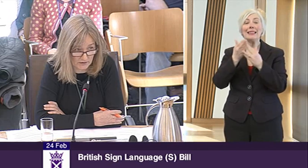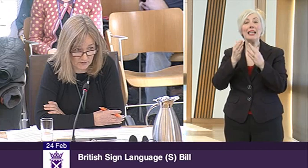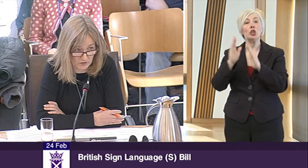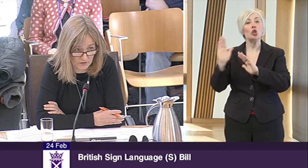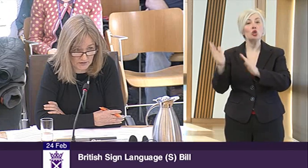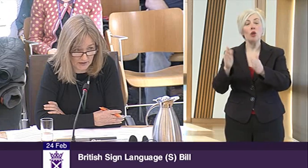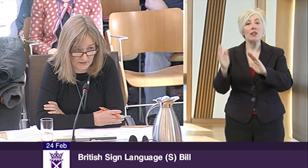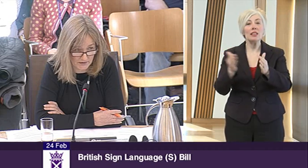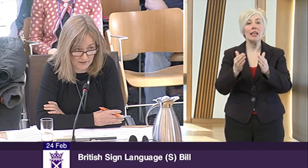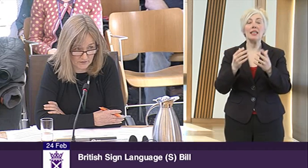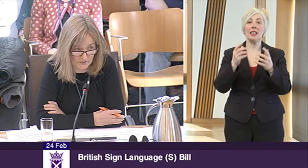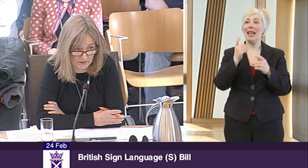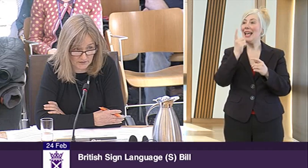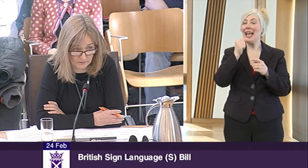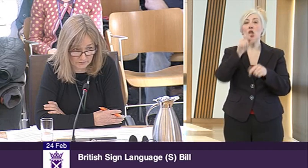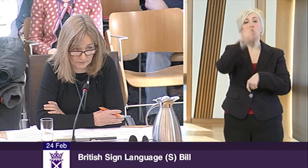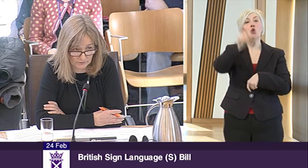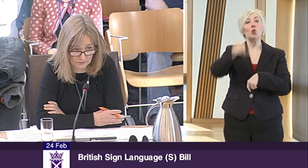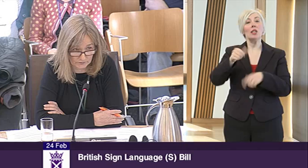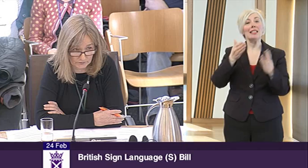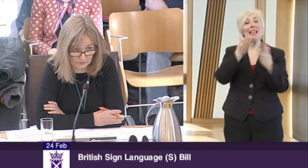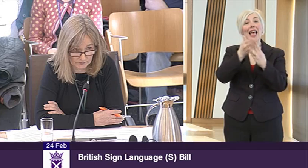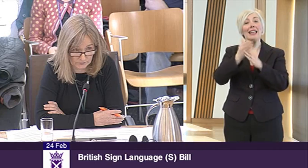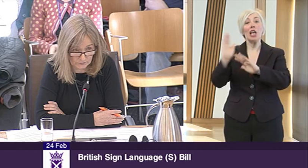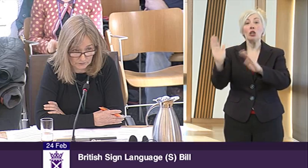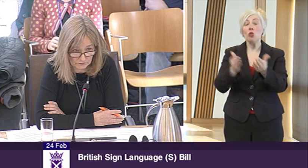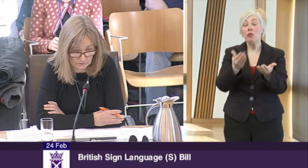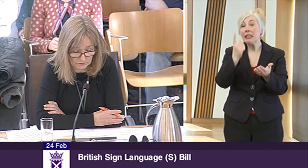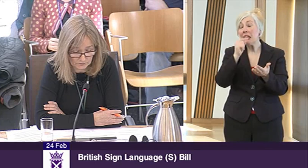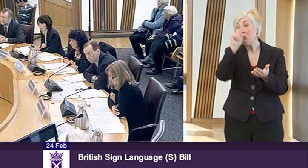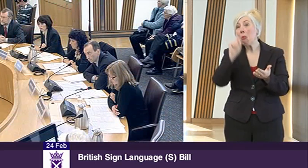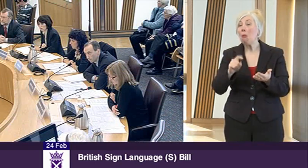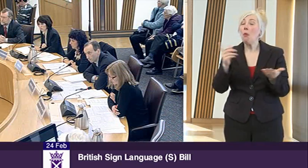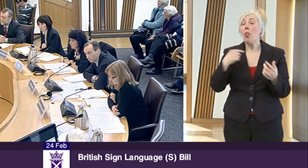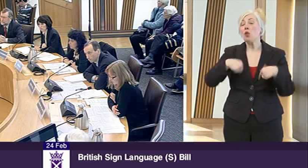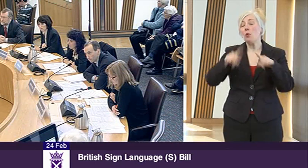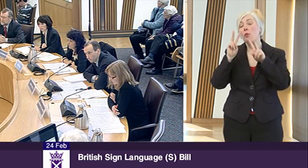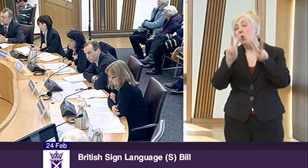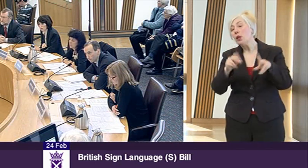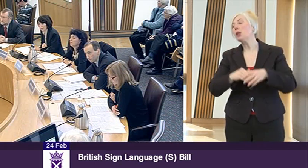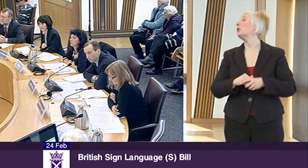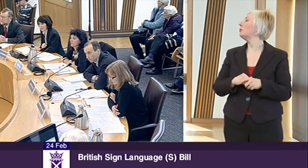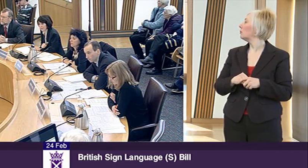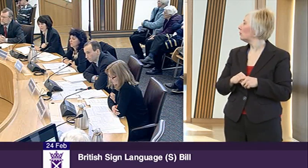Colin Beattie: I seem to be hearing from the panel that promotion of BSL is somewhat dependent